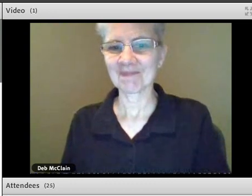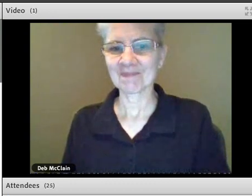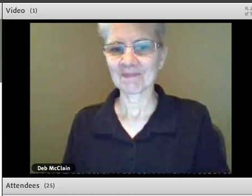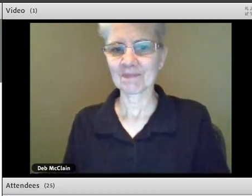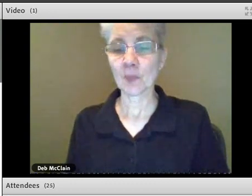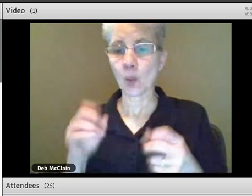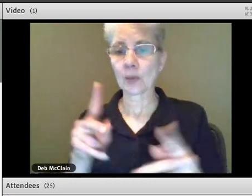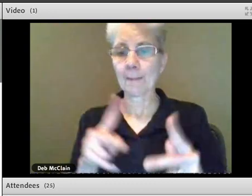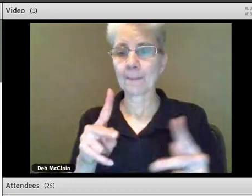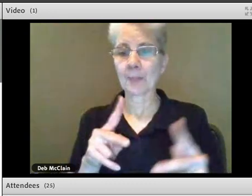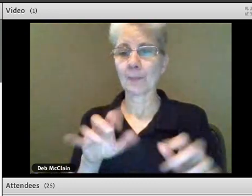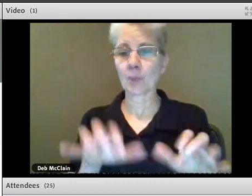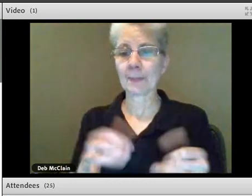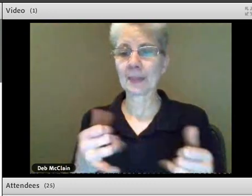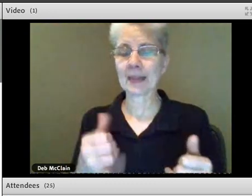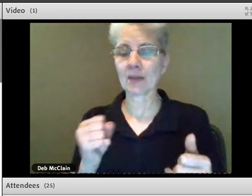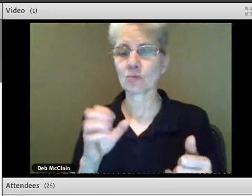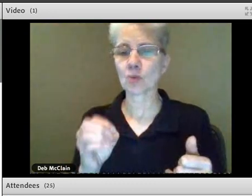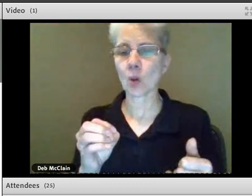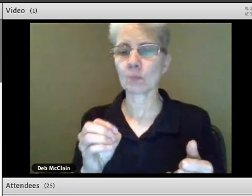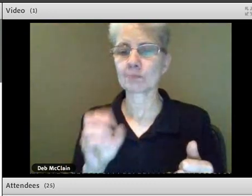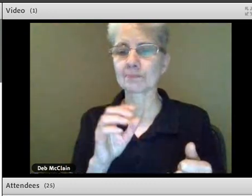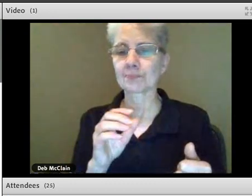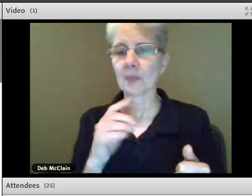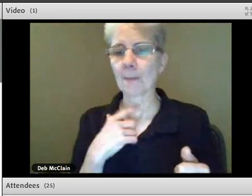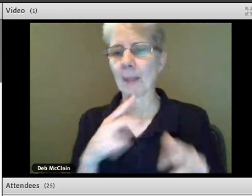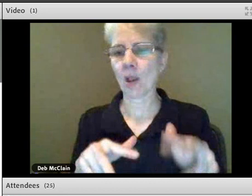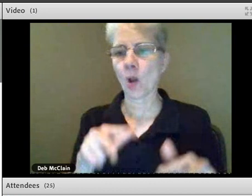People are currently typing, hence my awkward silence.